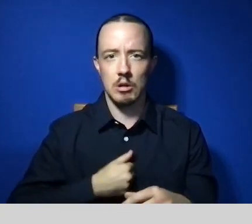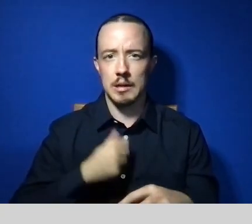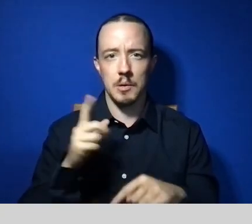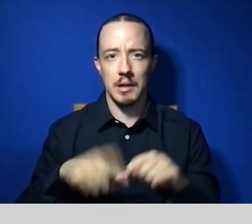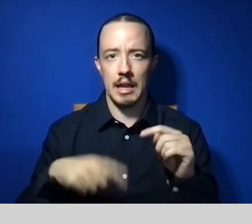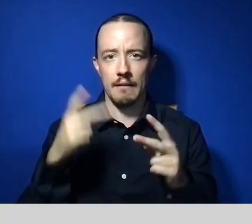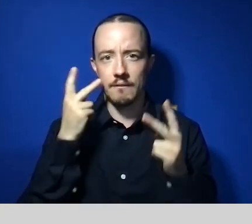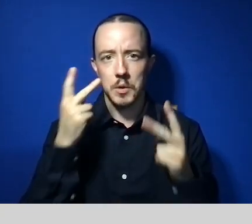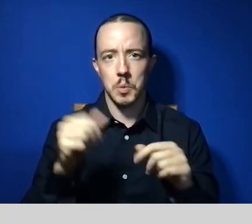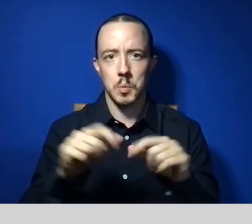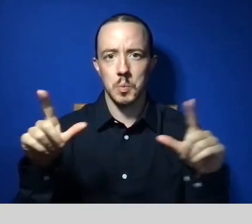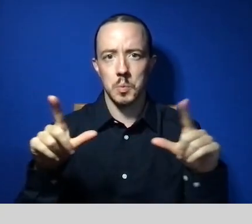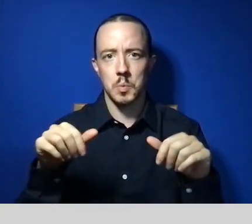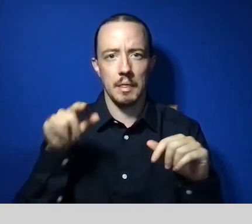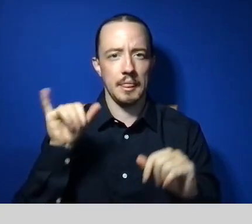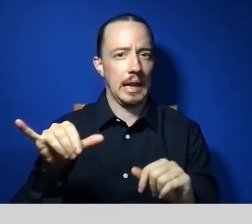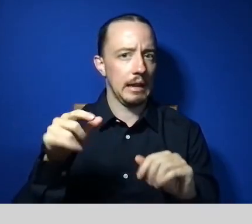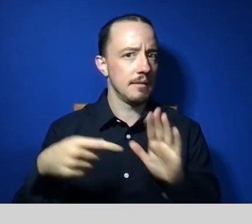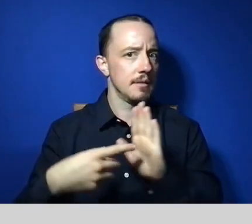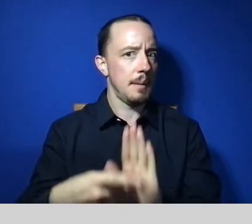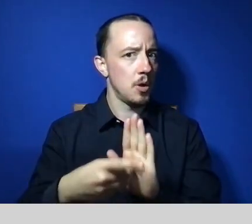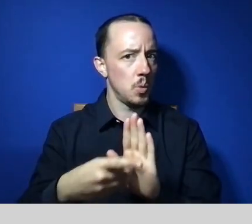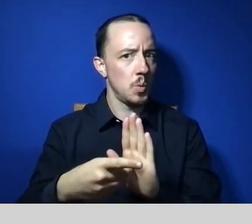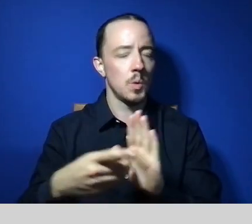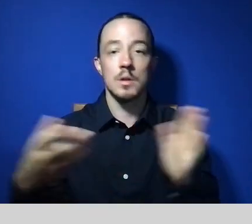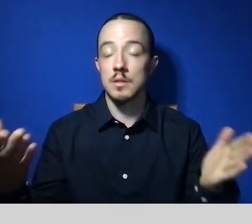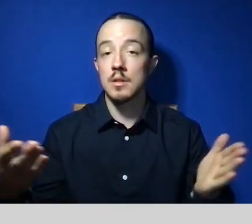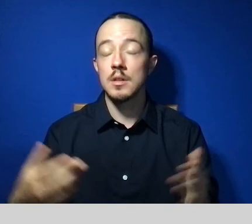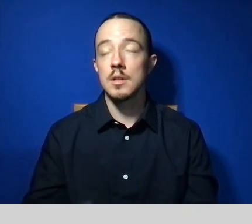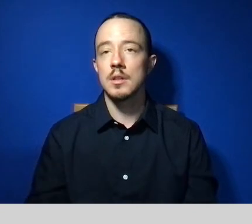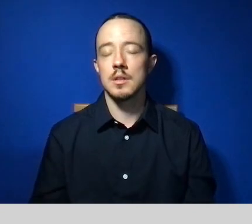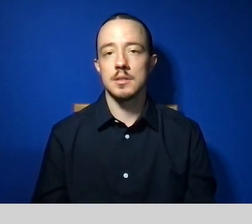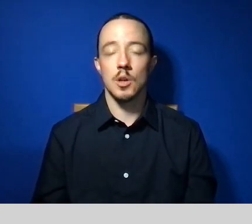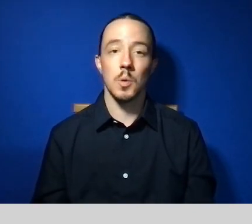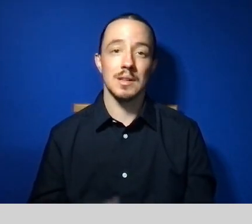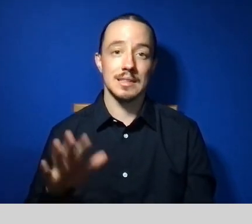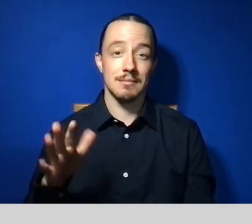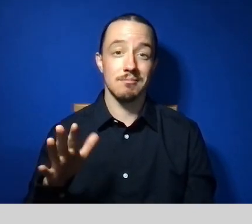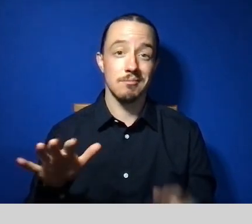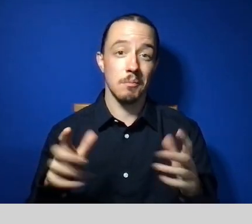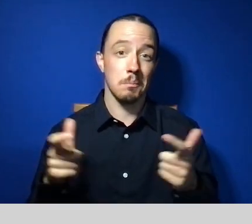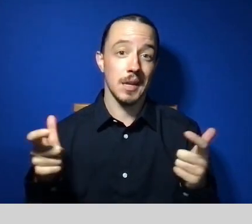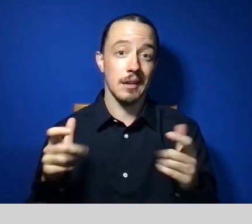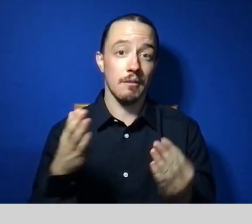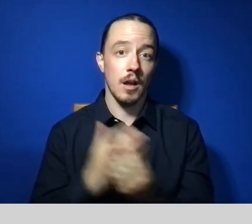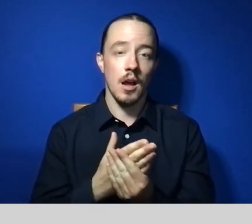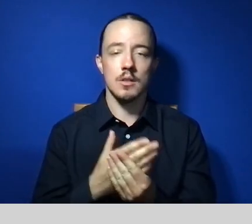but we can't view, show files that are that large. So, it's a large file.